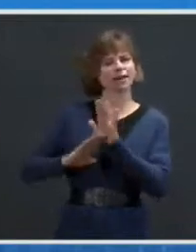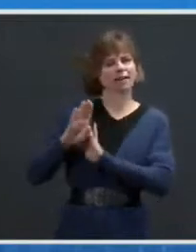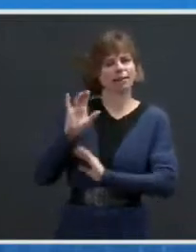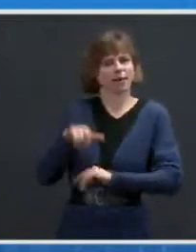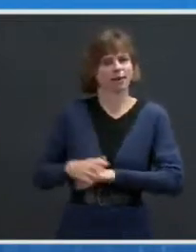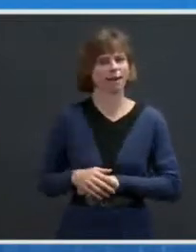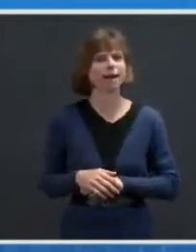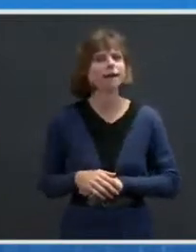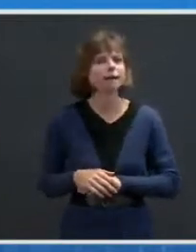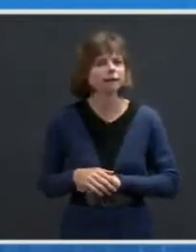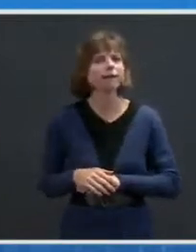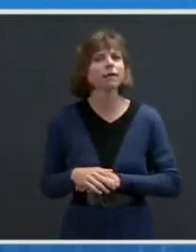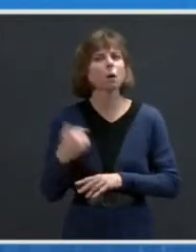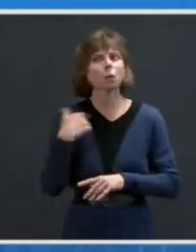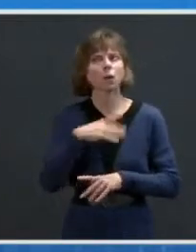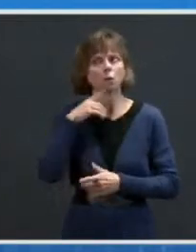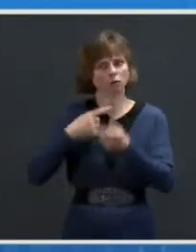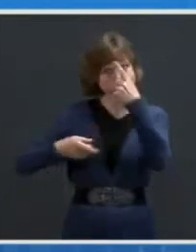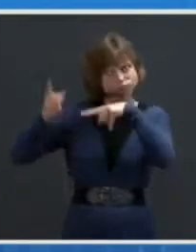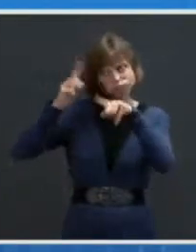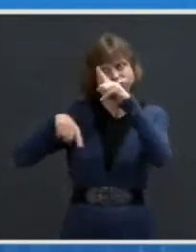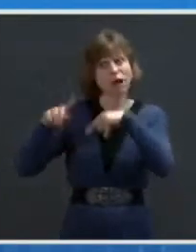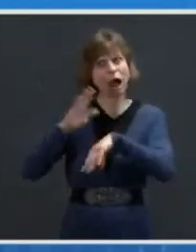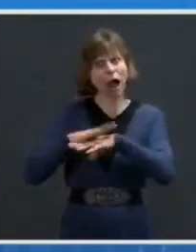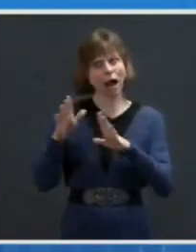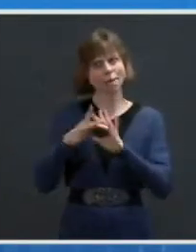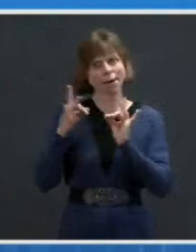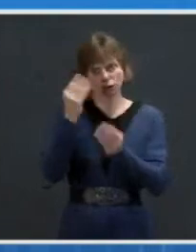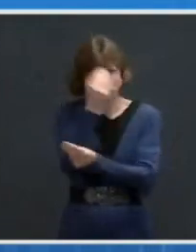COMMON SENSE TOOK THE CDC IS